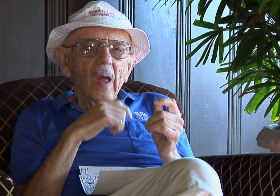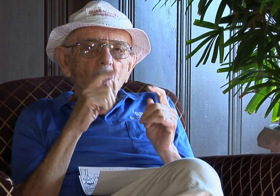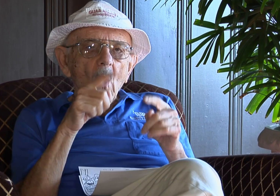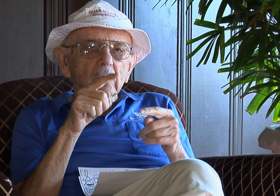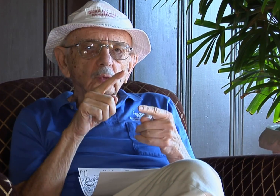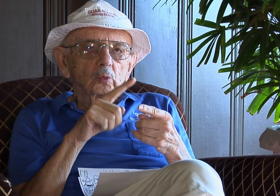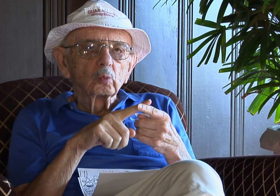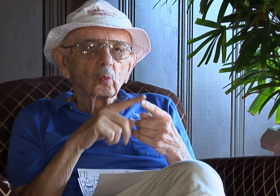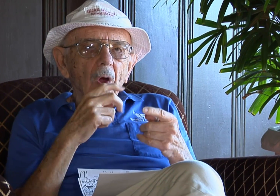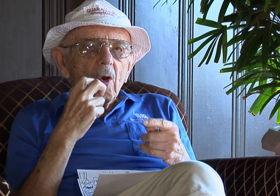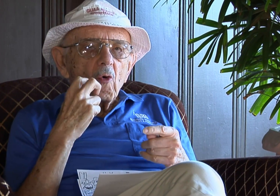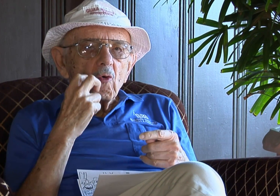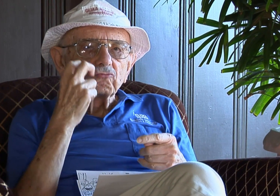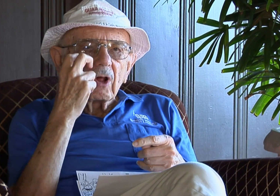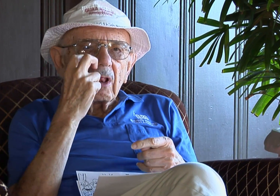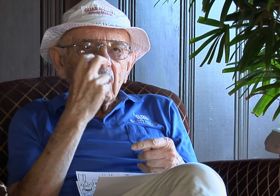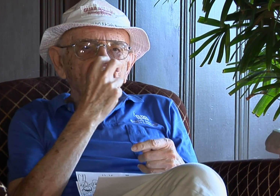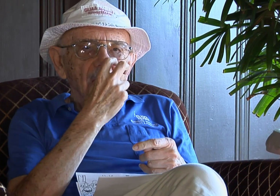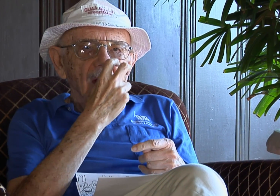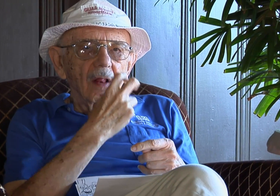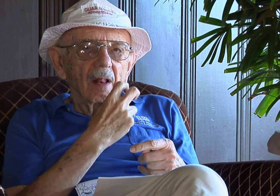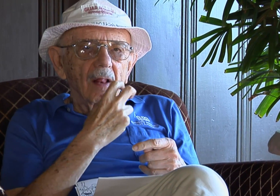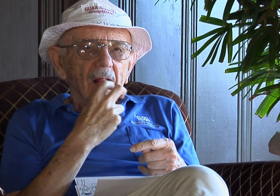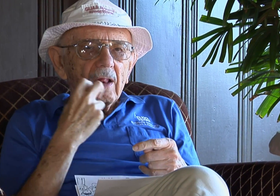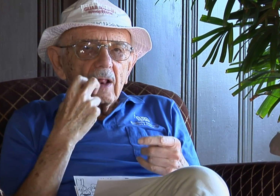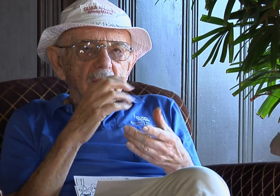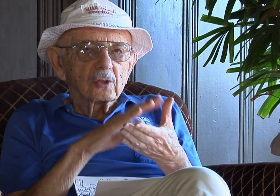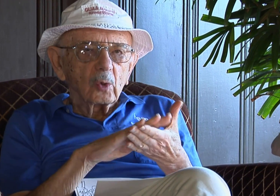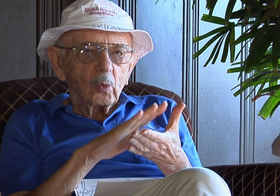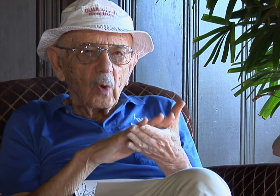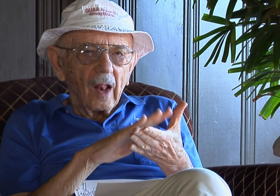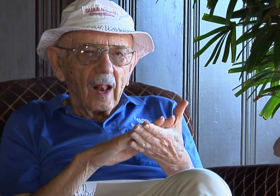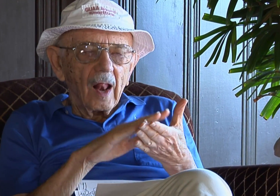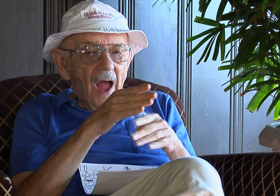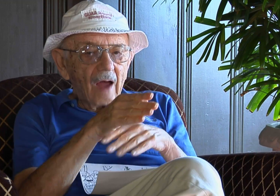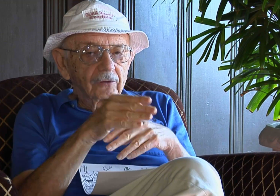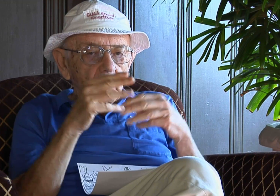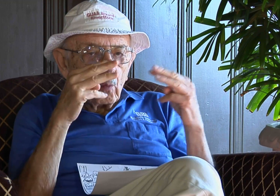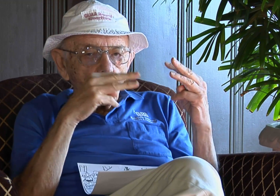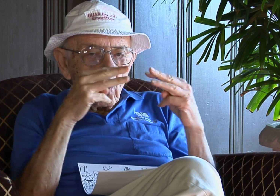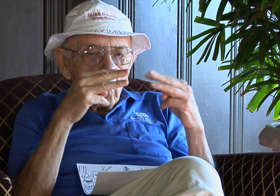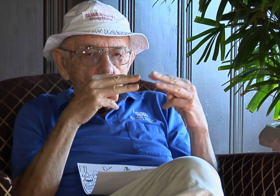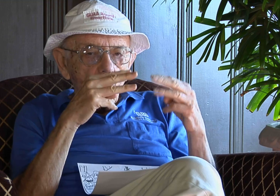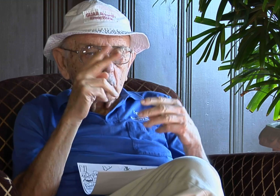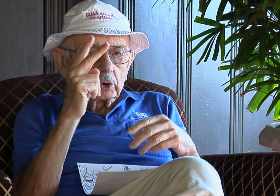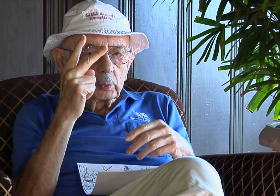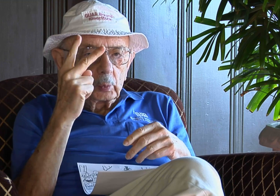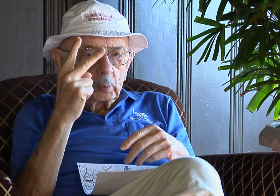I went to an oral school. After World War II,